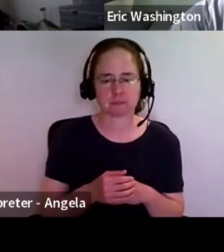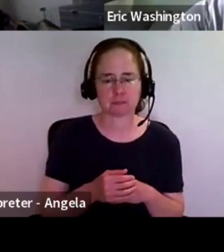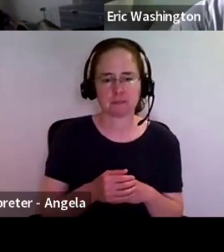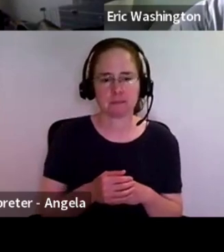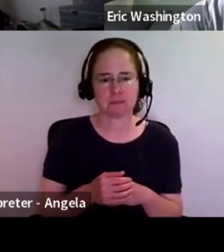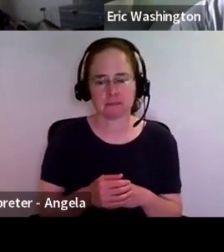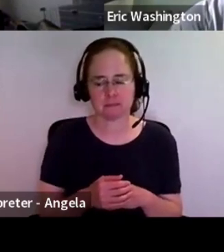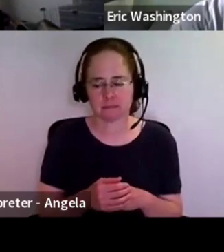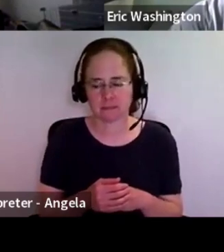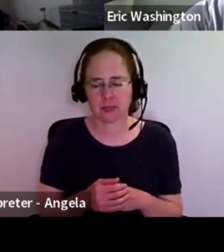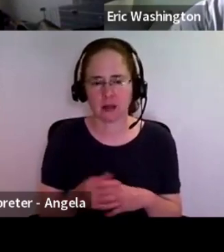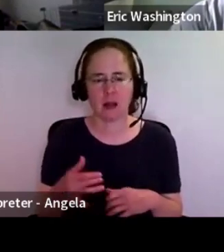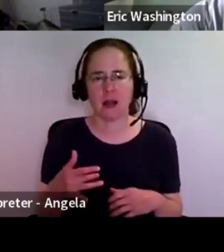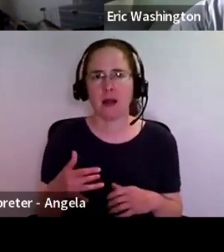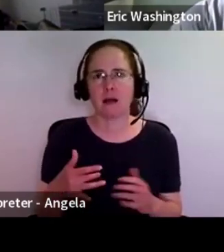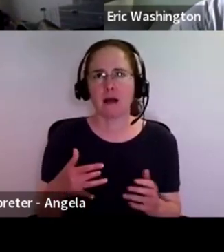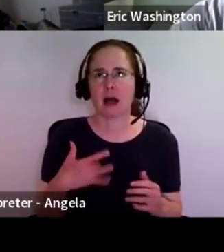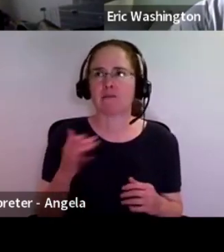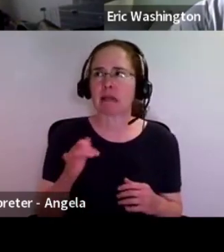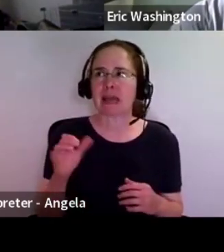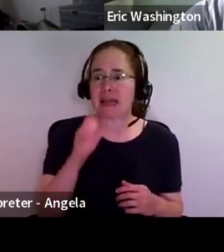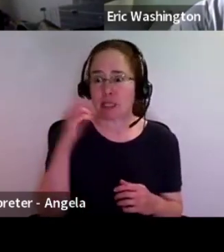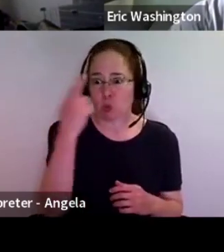like that. I didn't really know that this was my calling until I